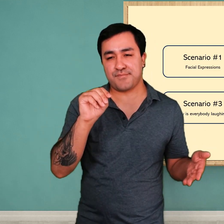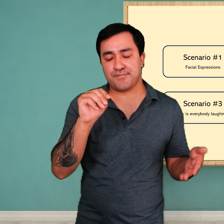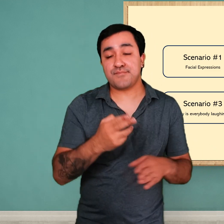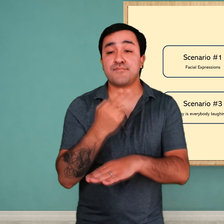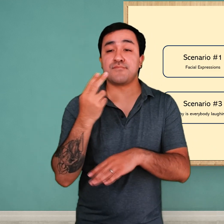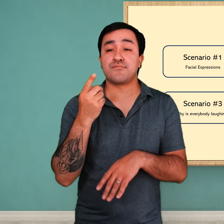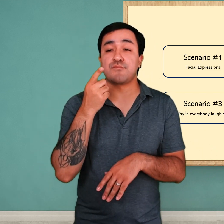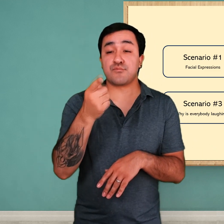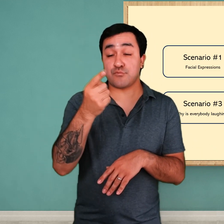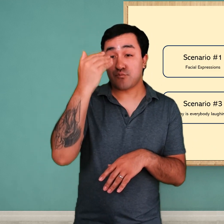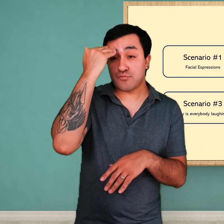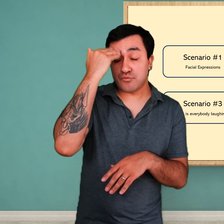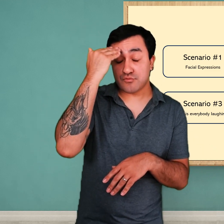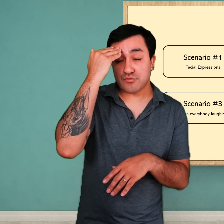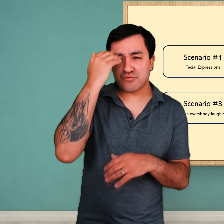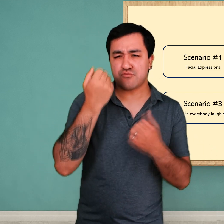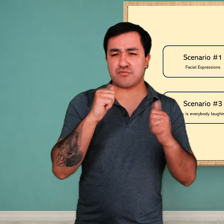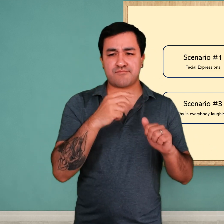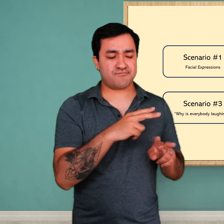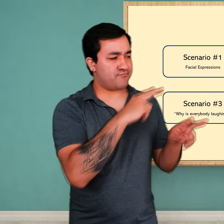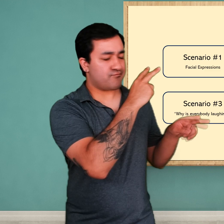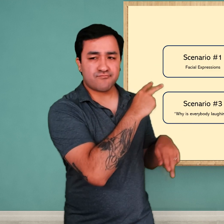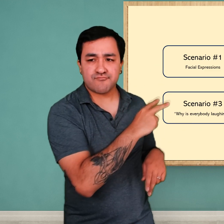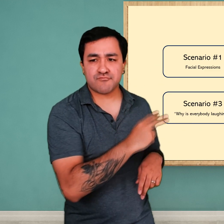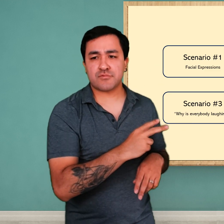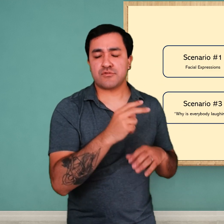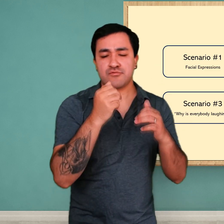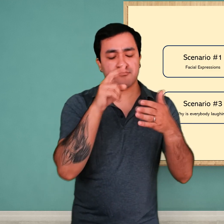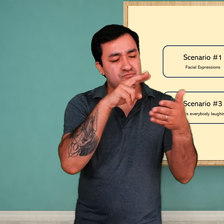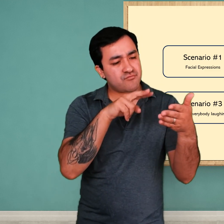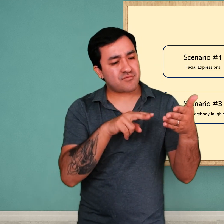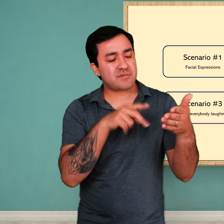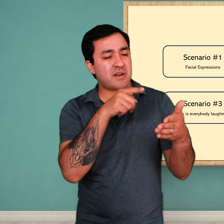Using what you know about discrimination, try determining why the following scenarios